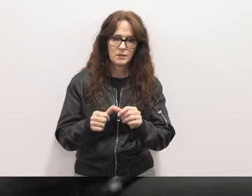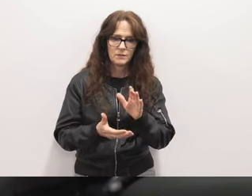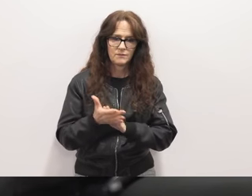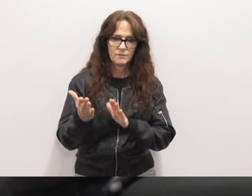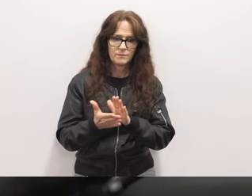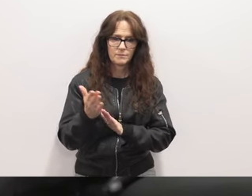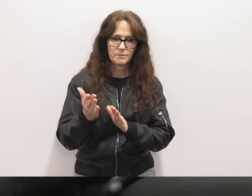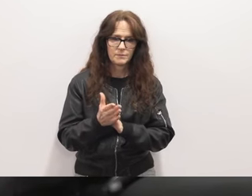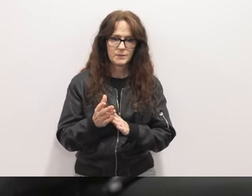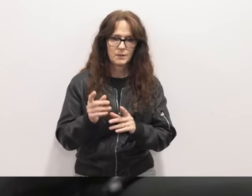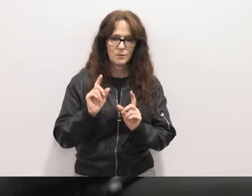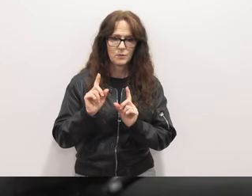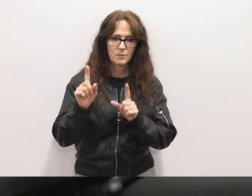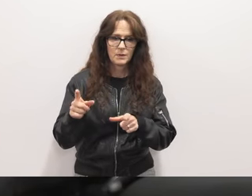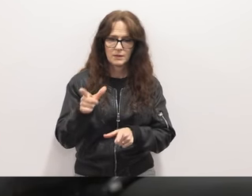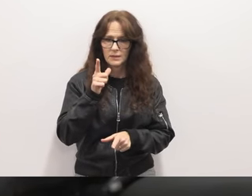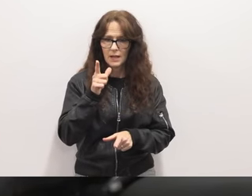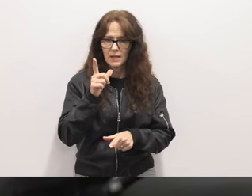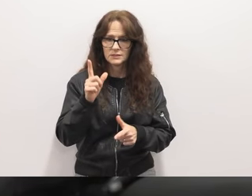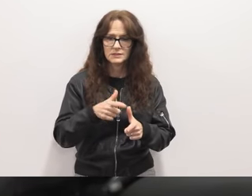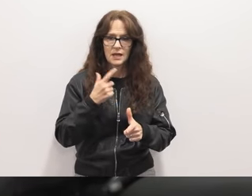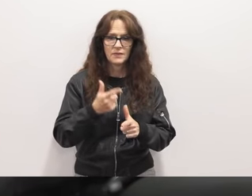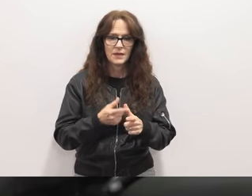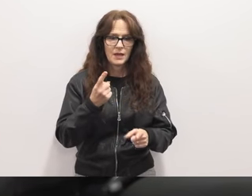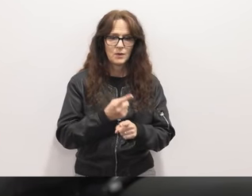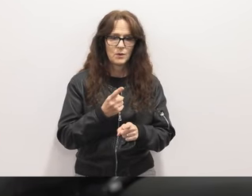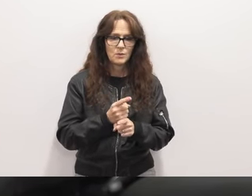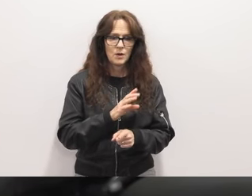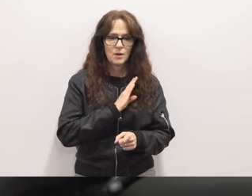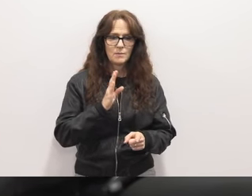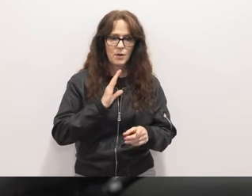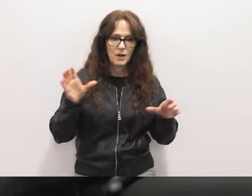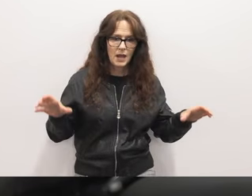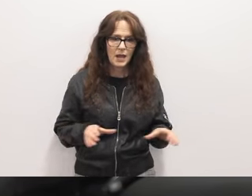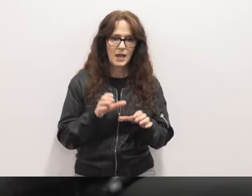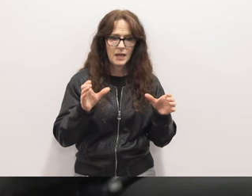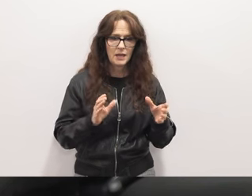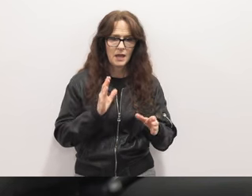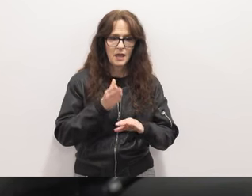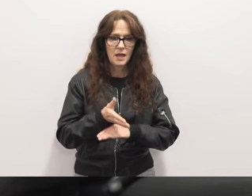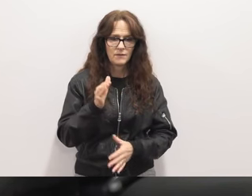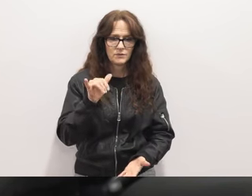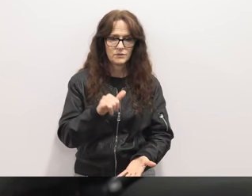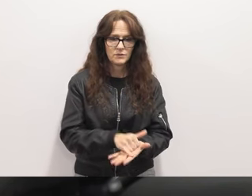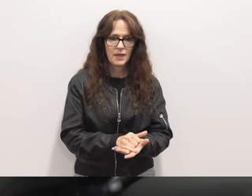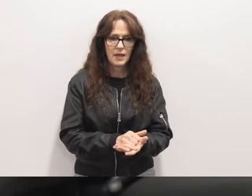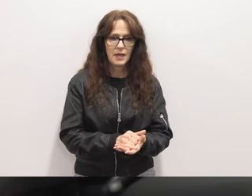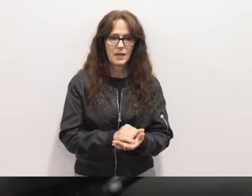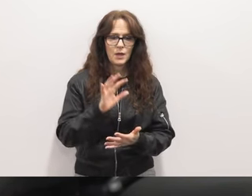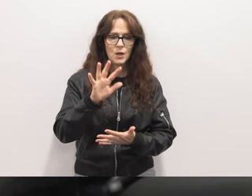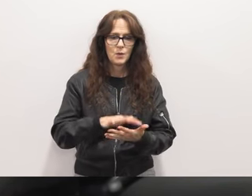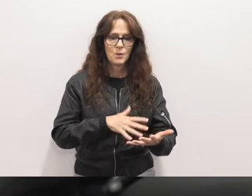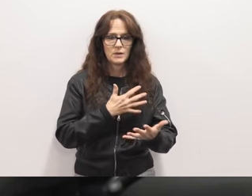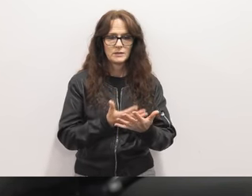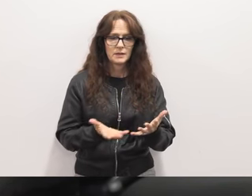We will be heading to lunch and then regular board meeting activities after that. And so we'll schedule you in for the next time